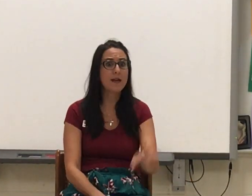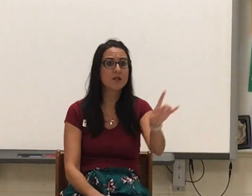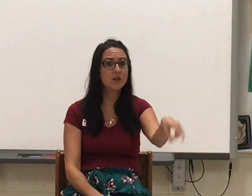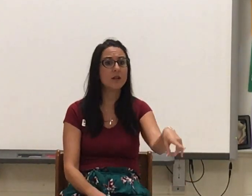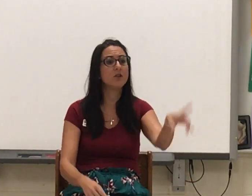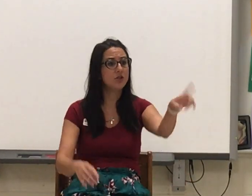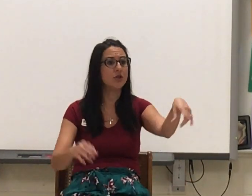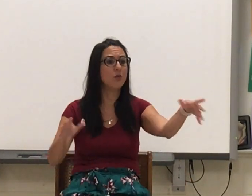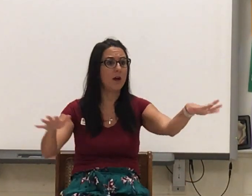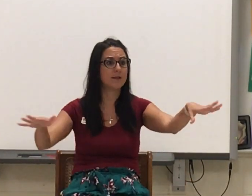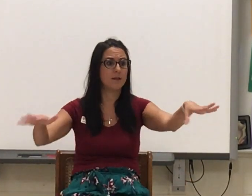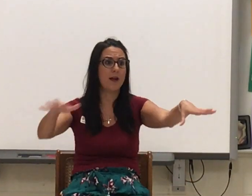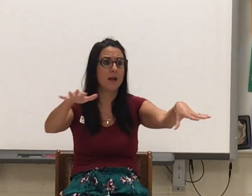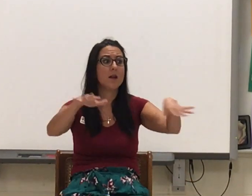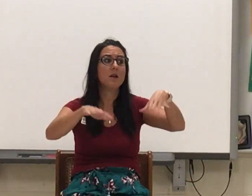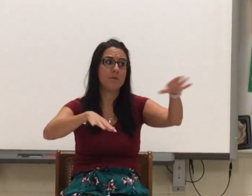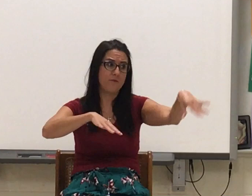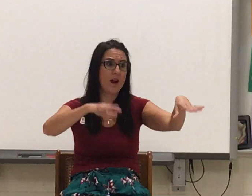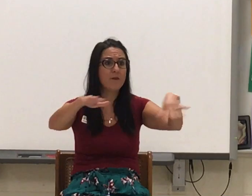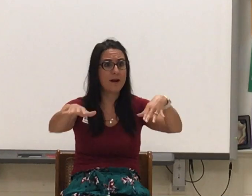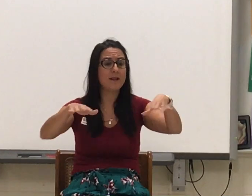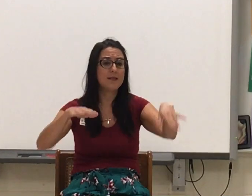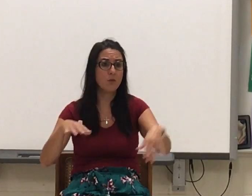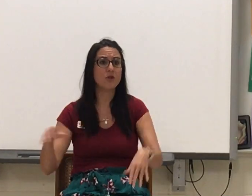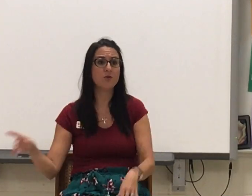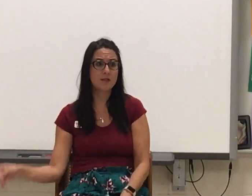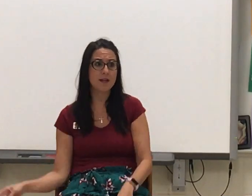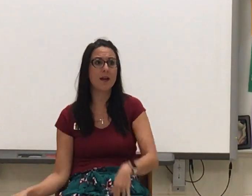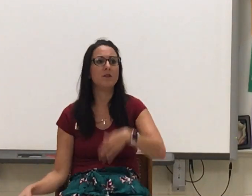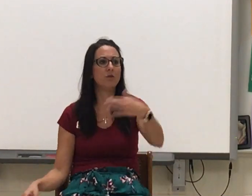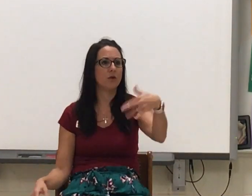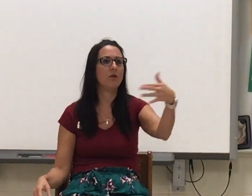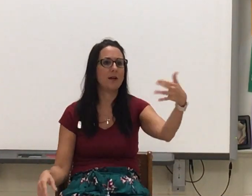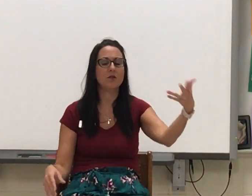But that's good because you do want like for everybody to see... once you see it I do want you guys to do it along with them..